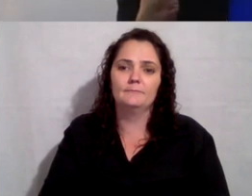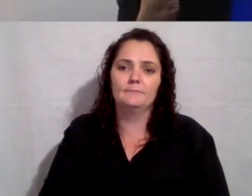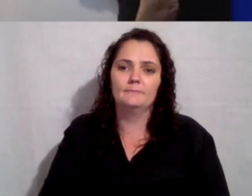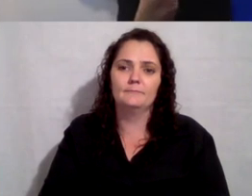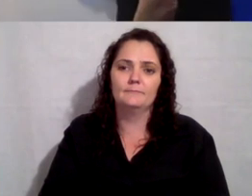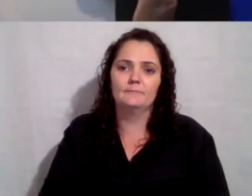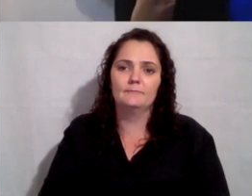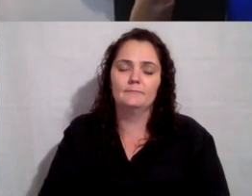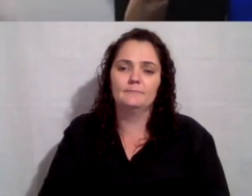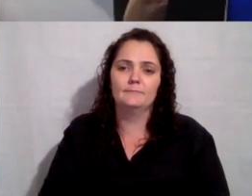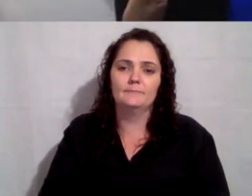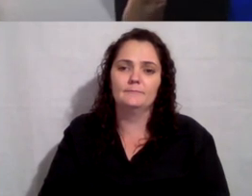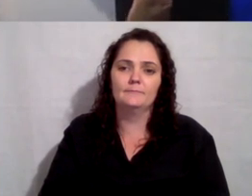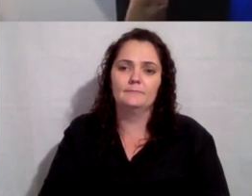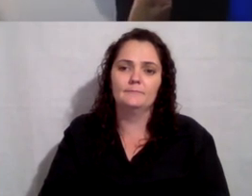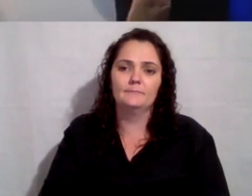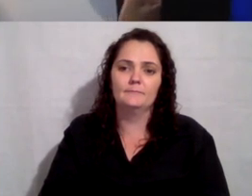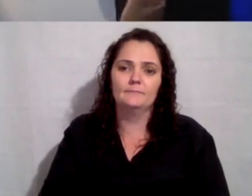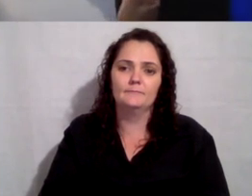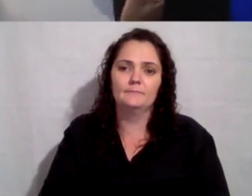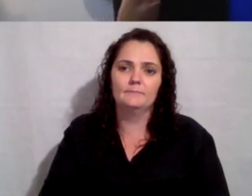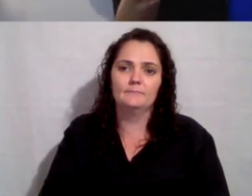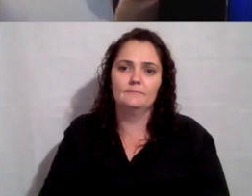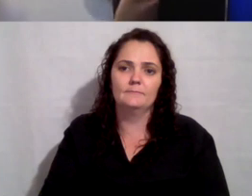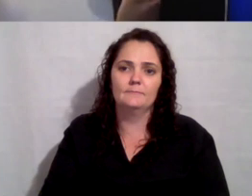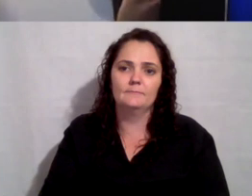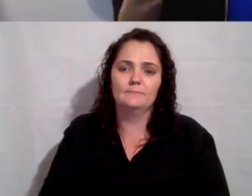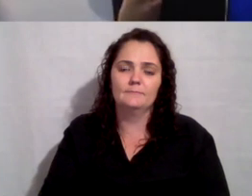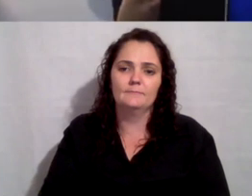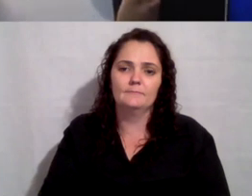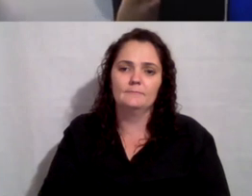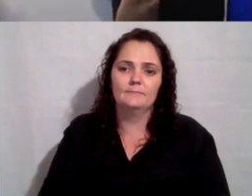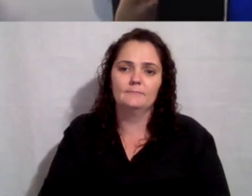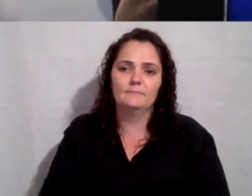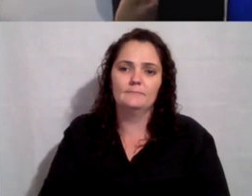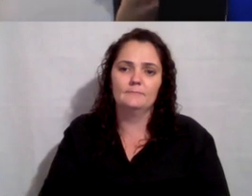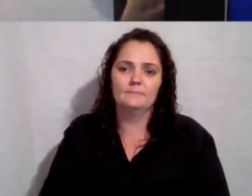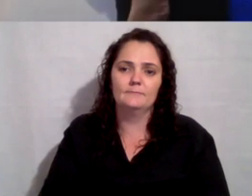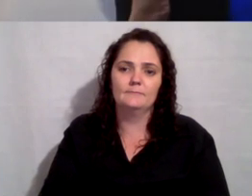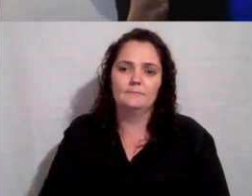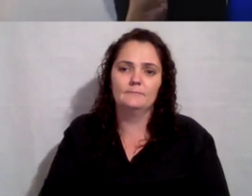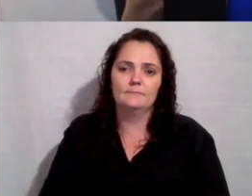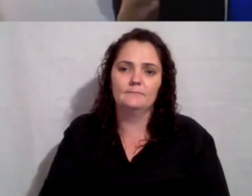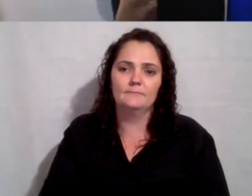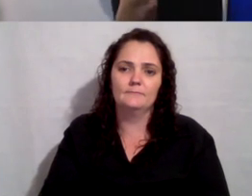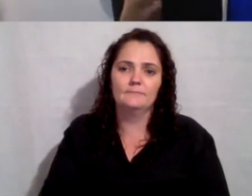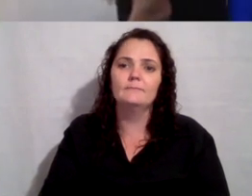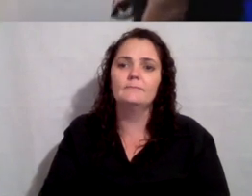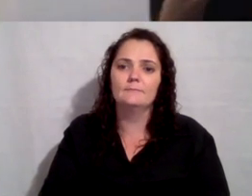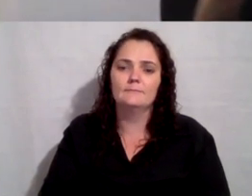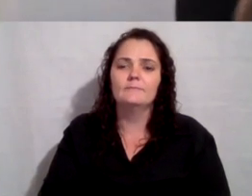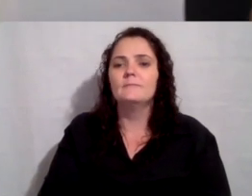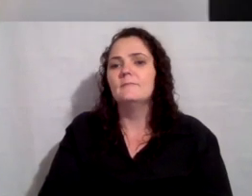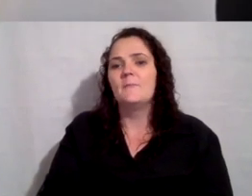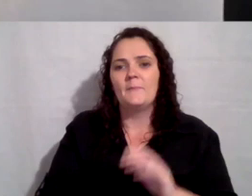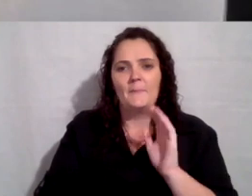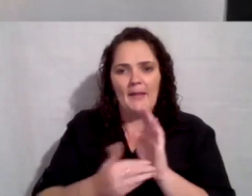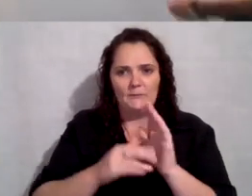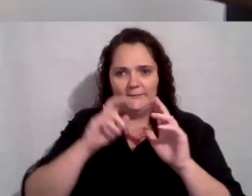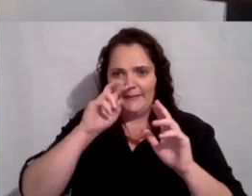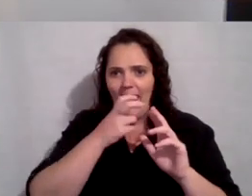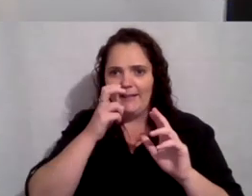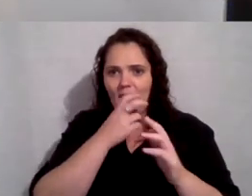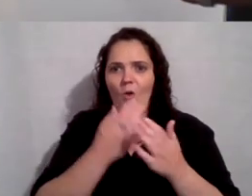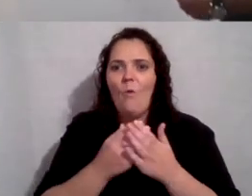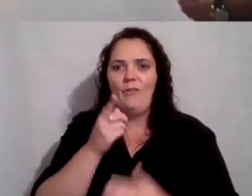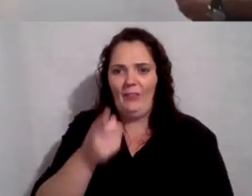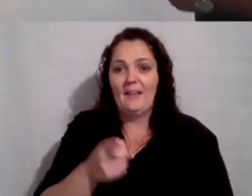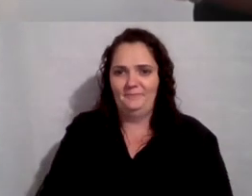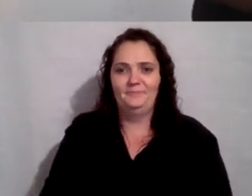Okay so I'm starting to build the dark shapes now,